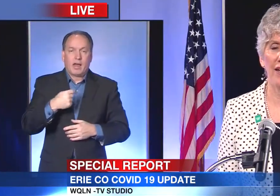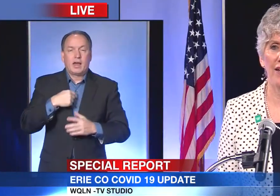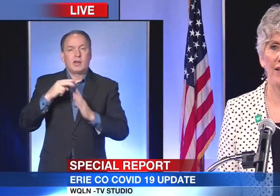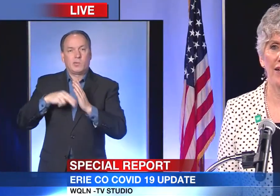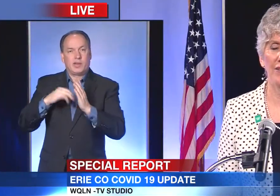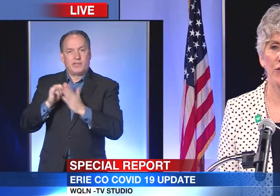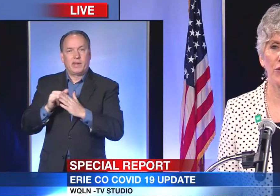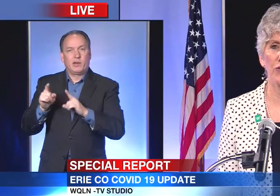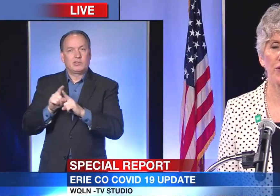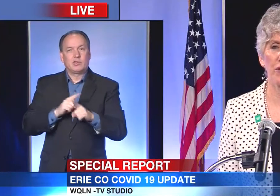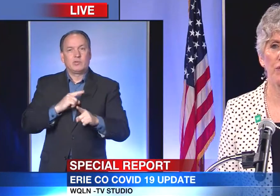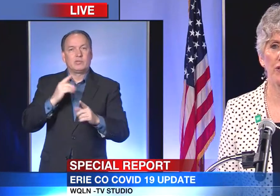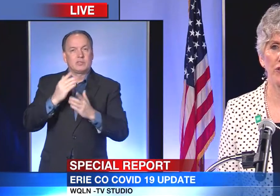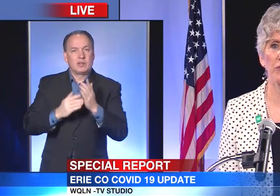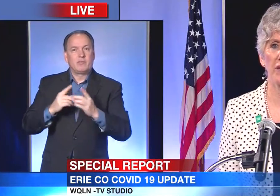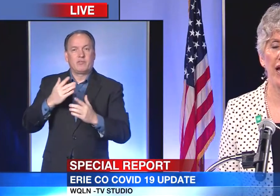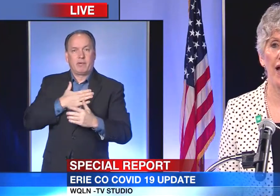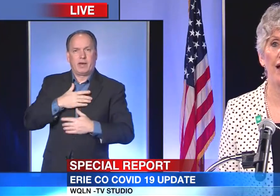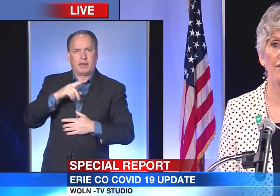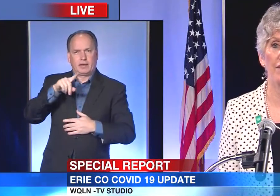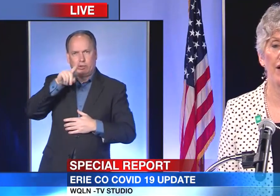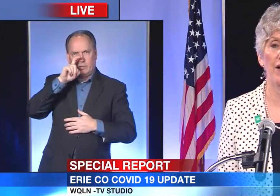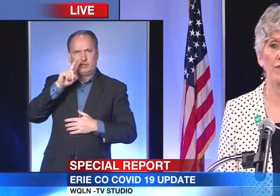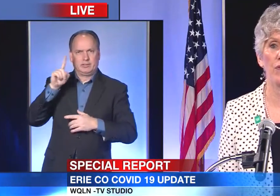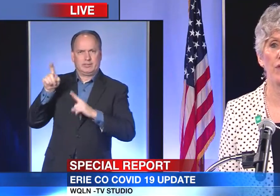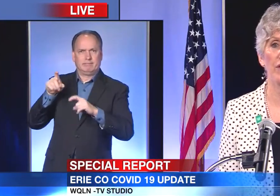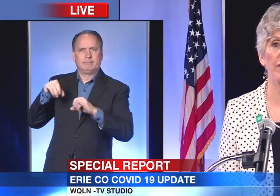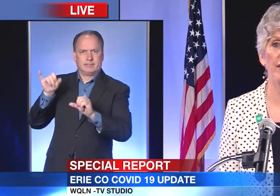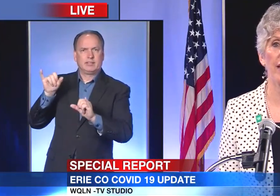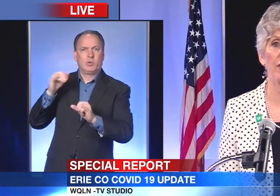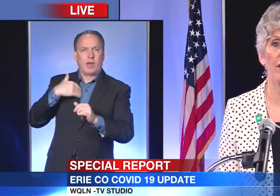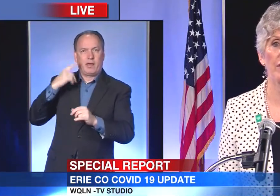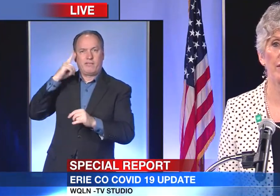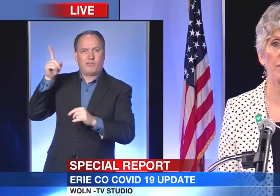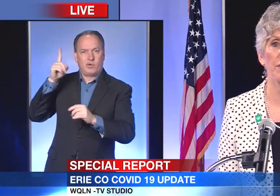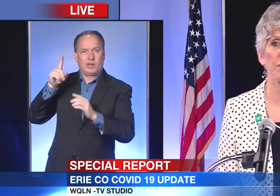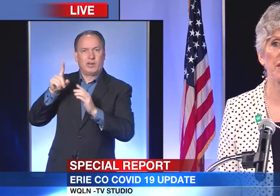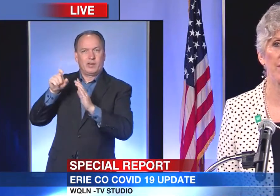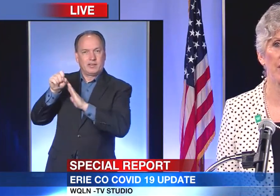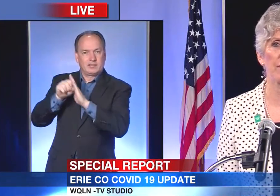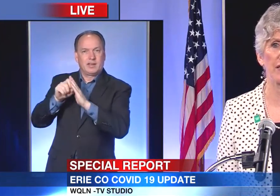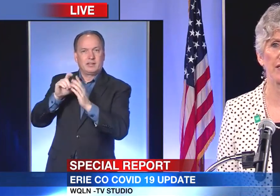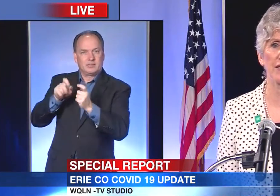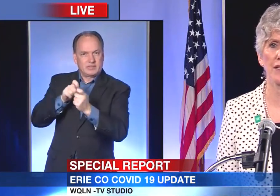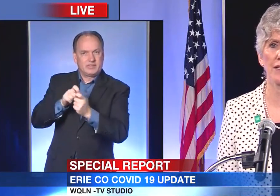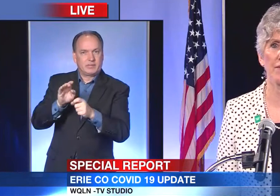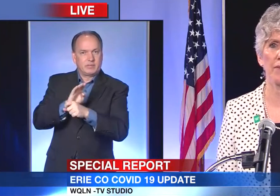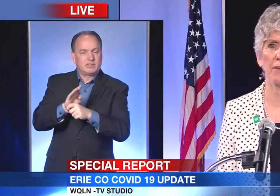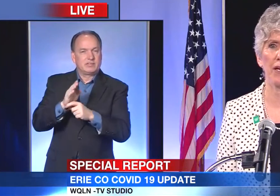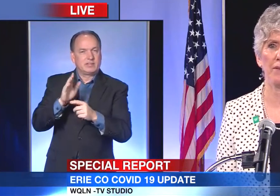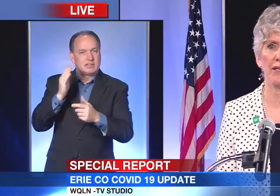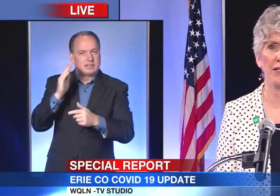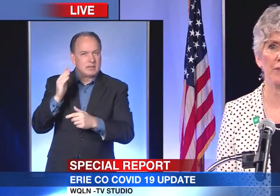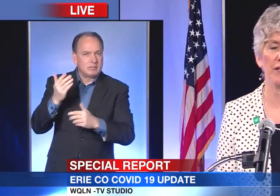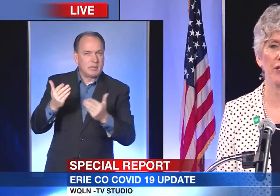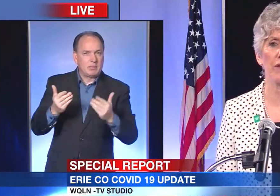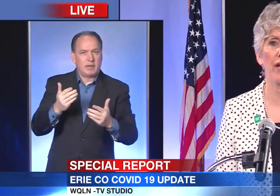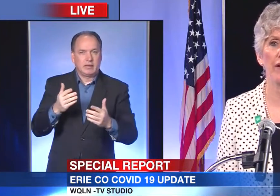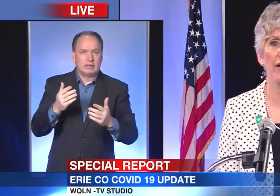ARE YOU WAITING FOR A LIST BEFORE WE SAY THAT FOR SURE? THAT WAS INDICATED. I ALSO READ THAT. SO THOSE ARE SOME OF THE QUESTIONS WE HAVE FOR THE STATE